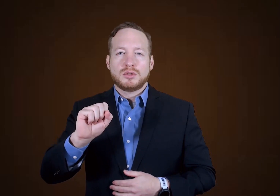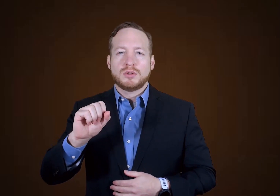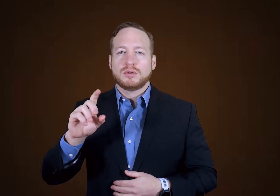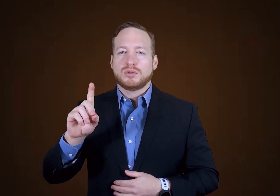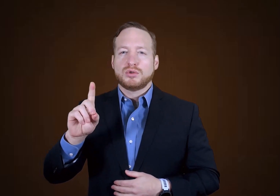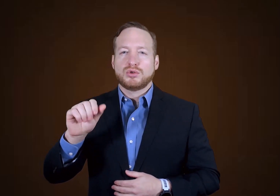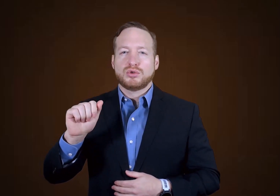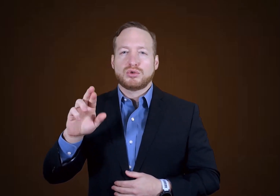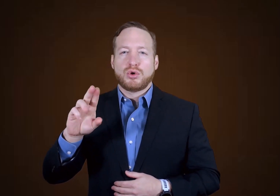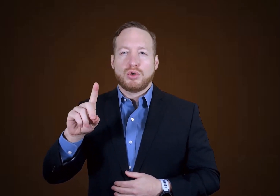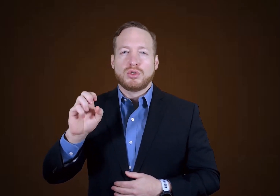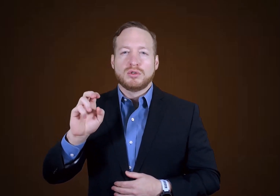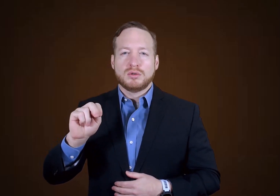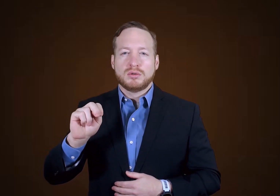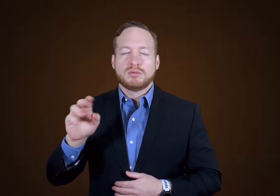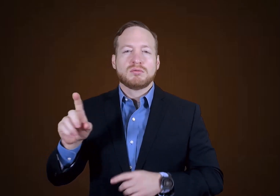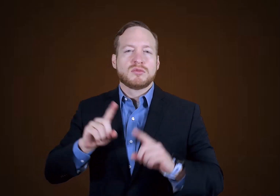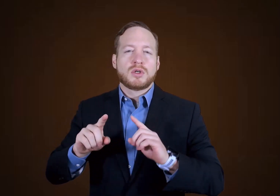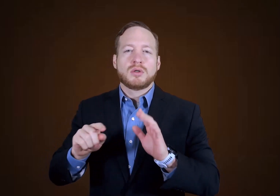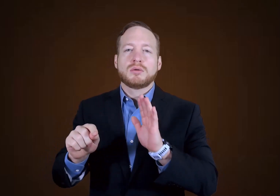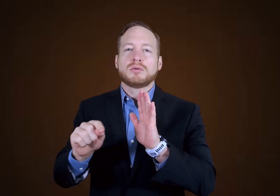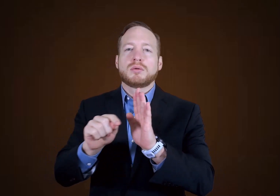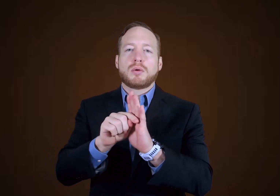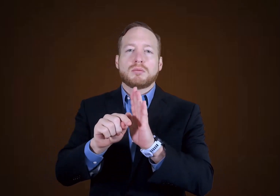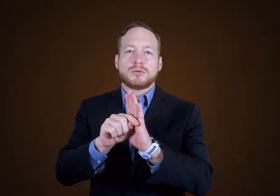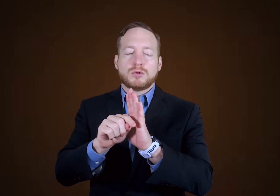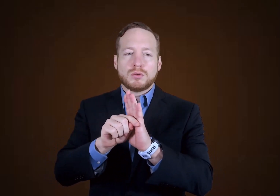we also have Thomas Darden